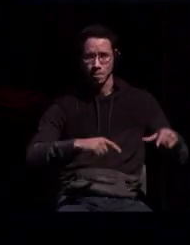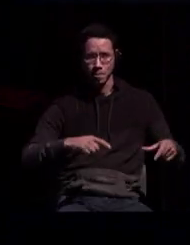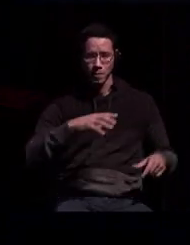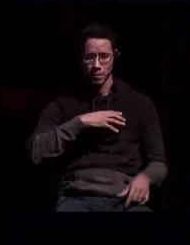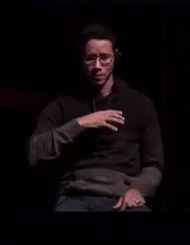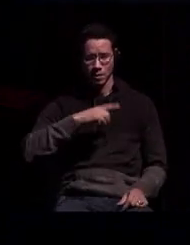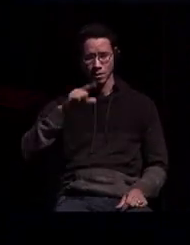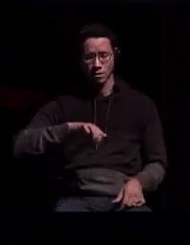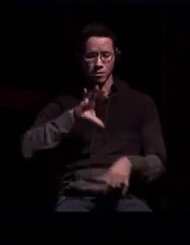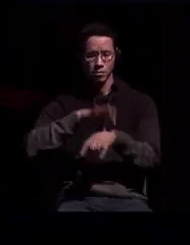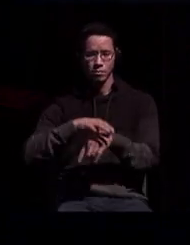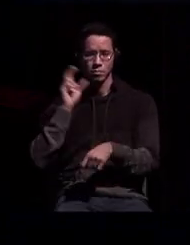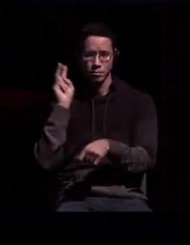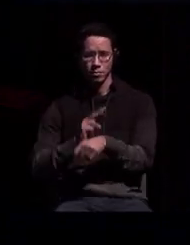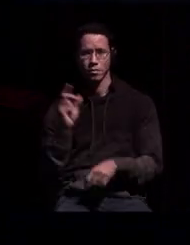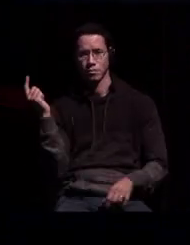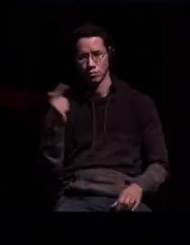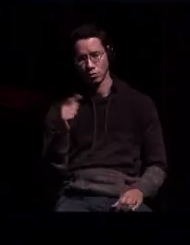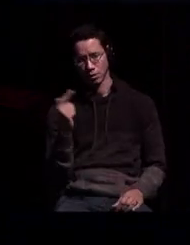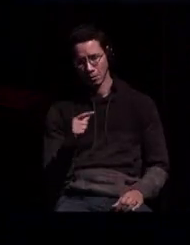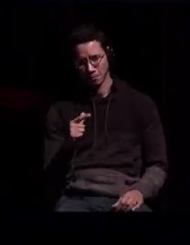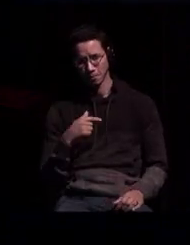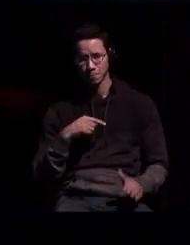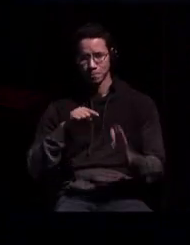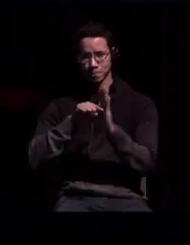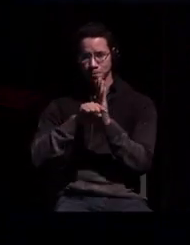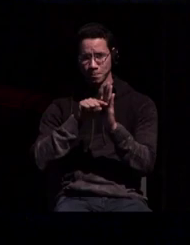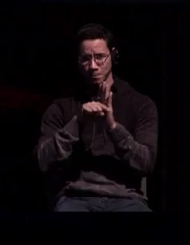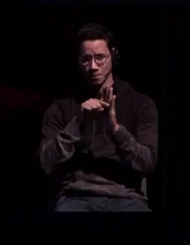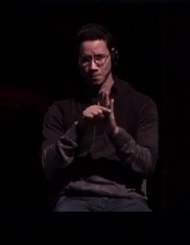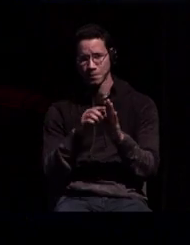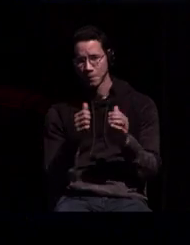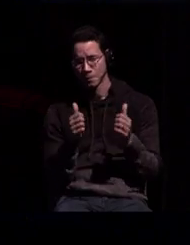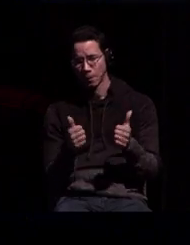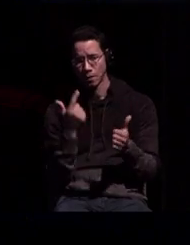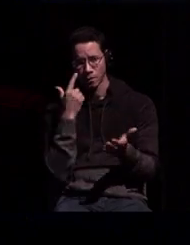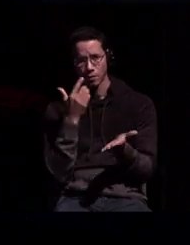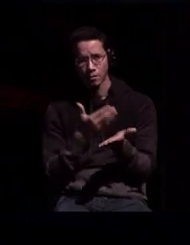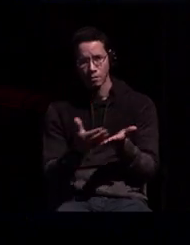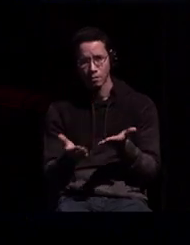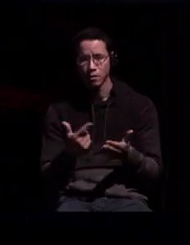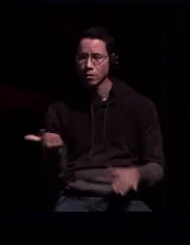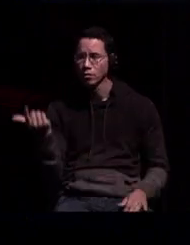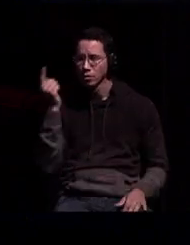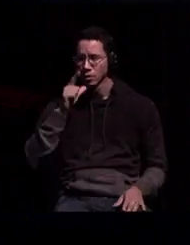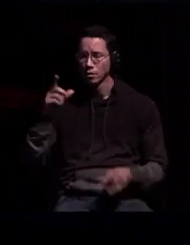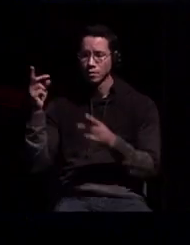So we have to analyze it thoroughly if we want safer tourist destinations for all tourists,